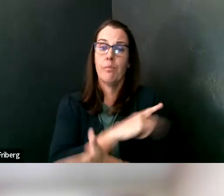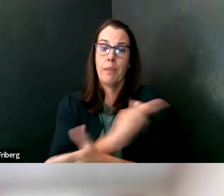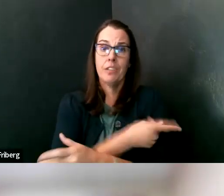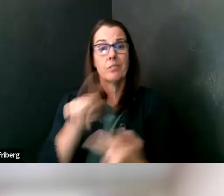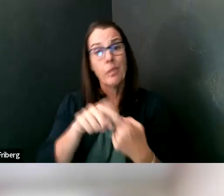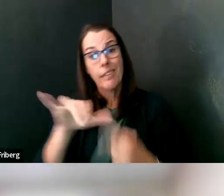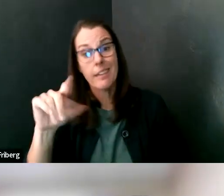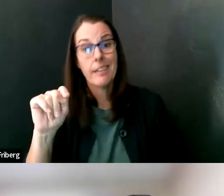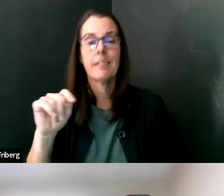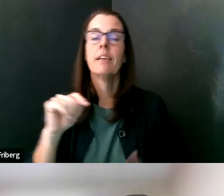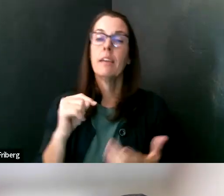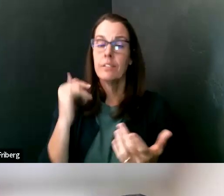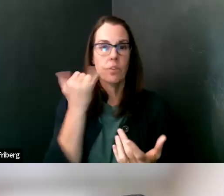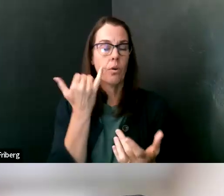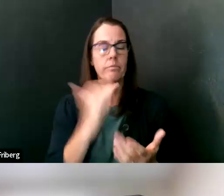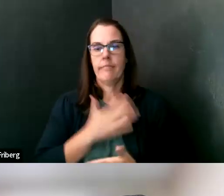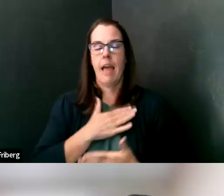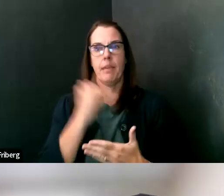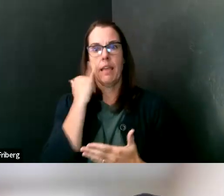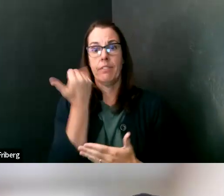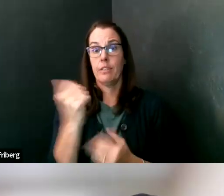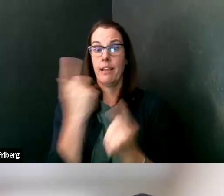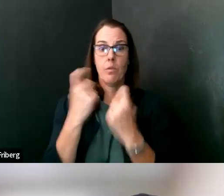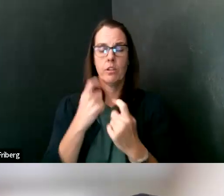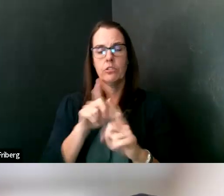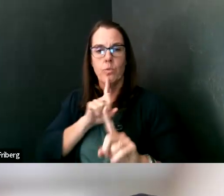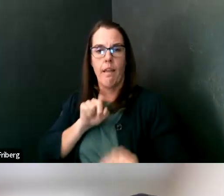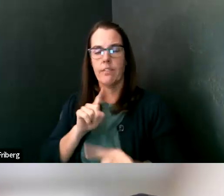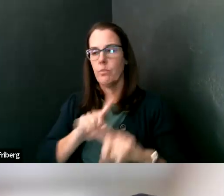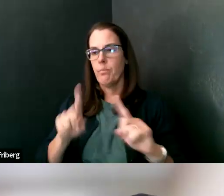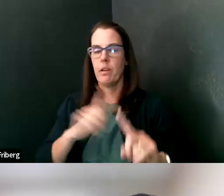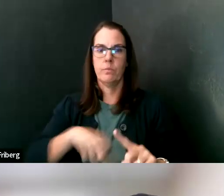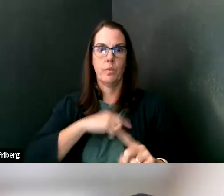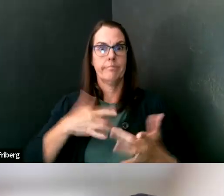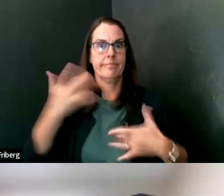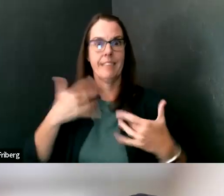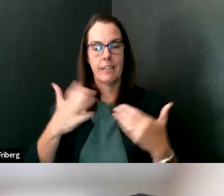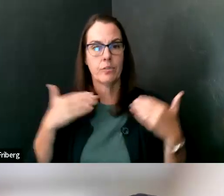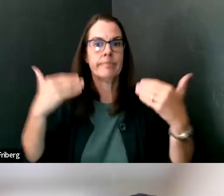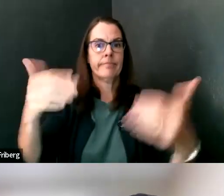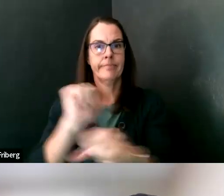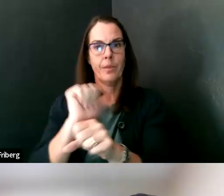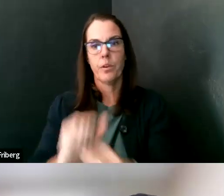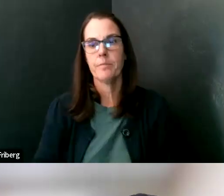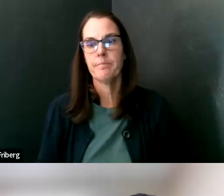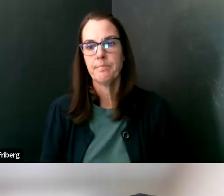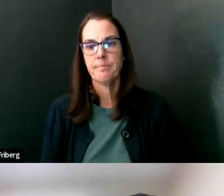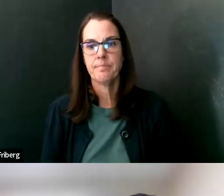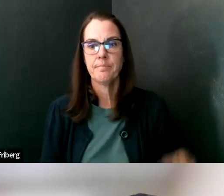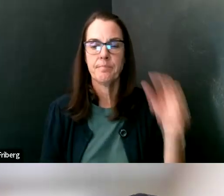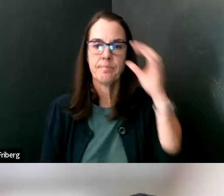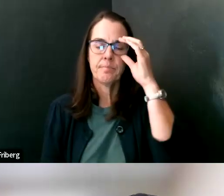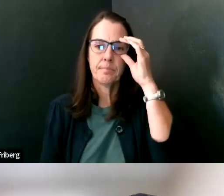happy to take any questions on all of that, but we're really excited to move this work forward.